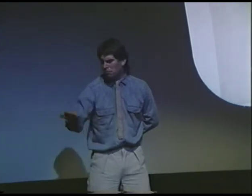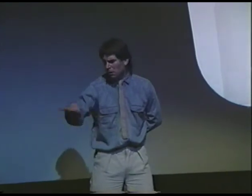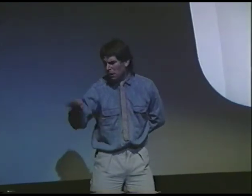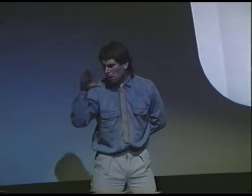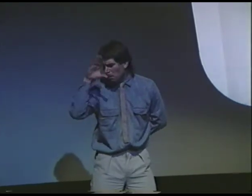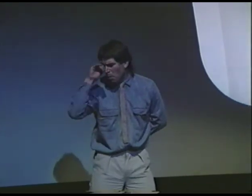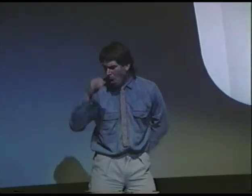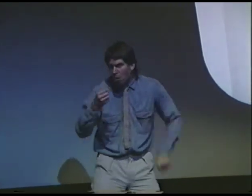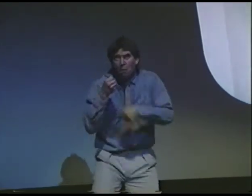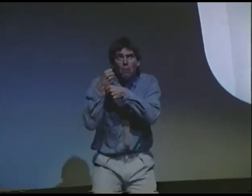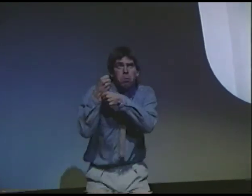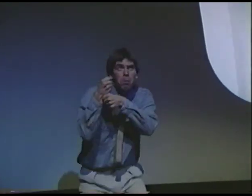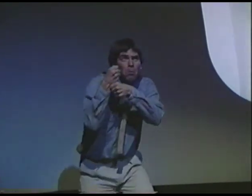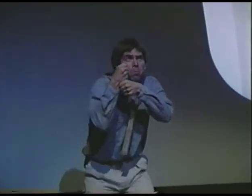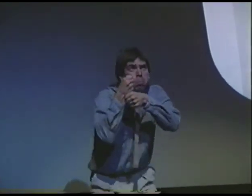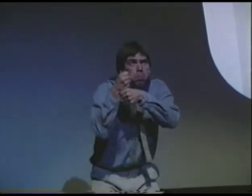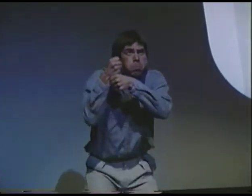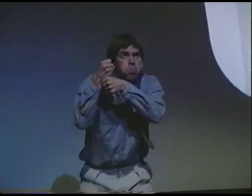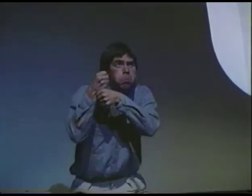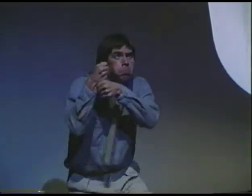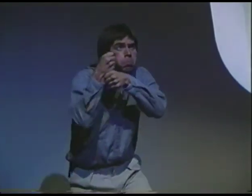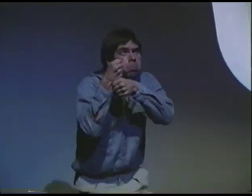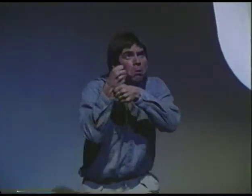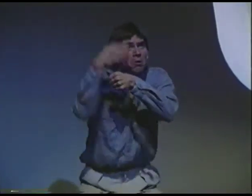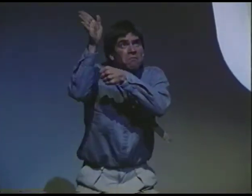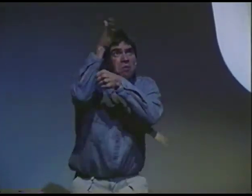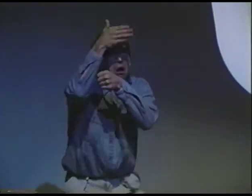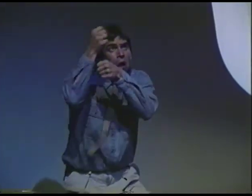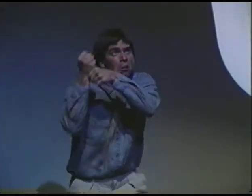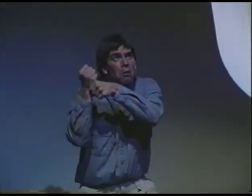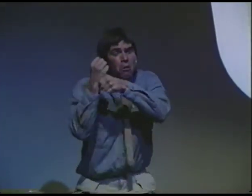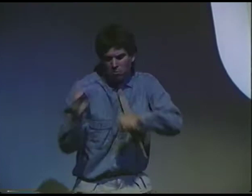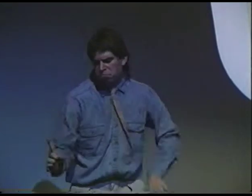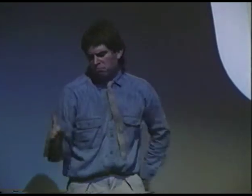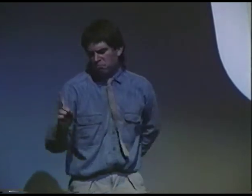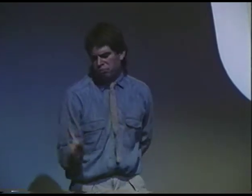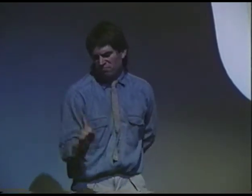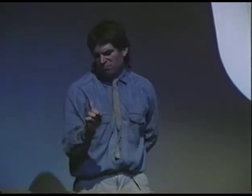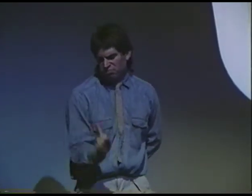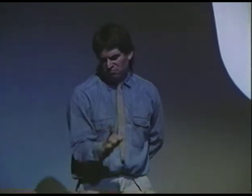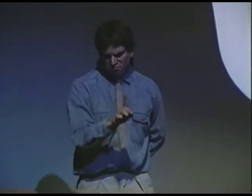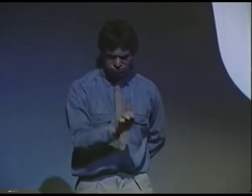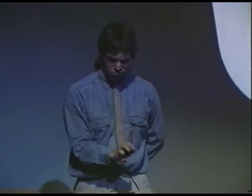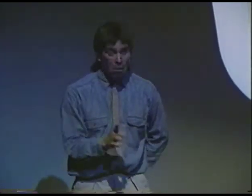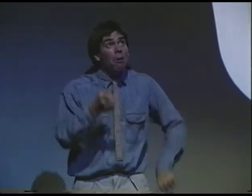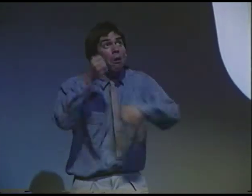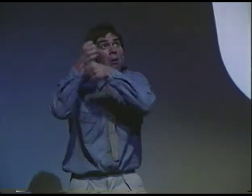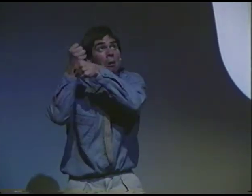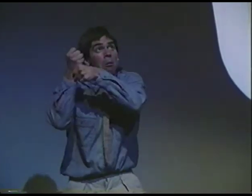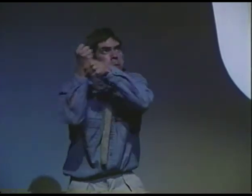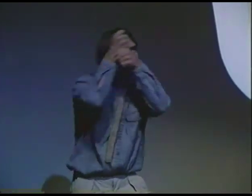A child came to me, swinging in ocean on a stick.